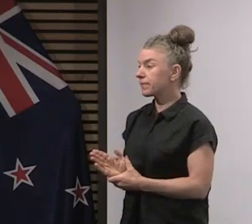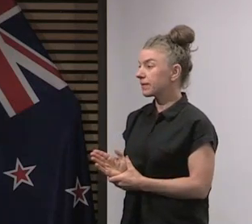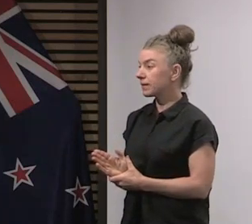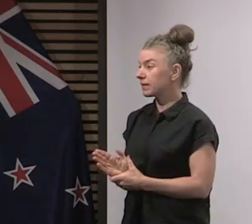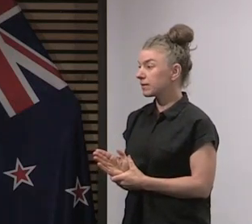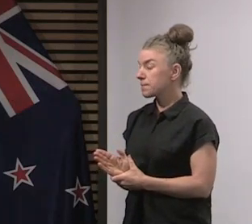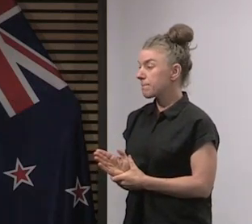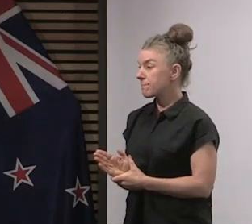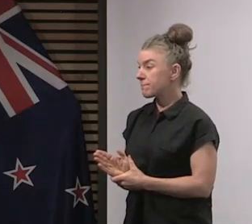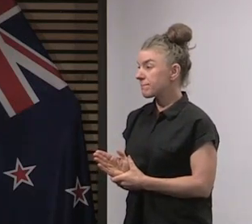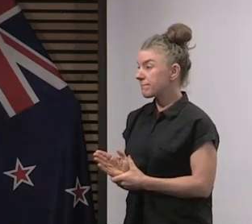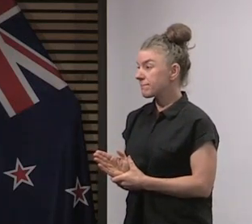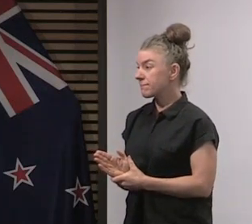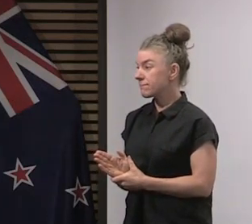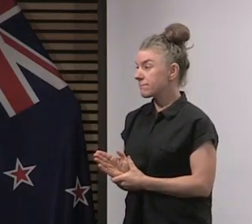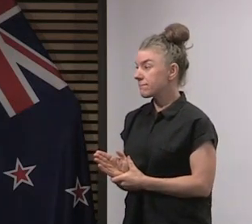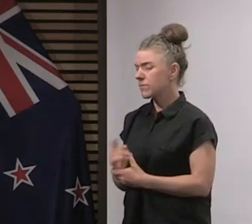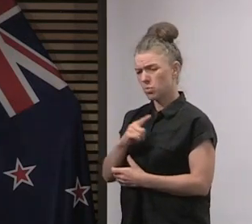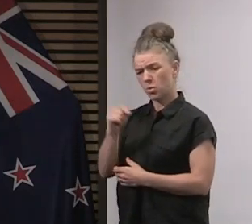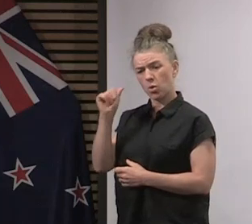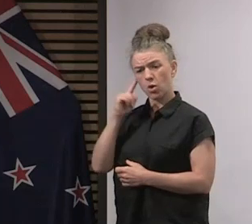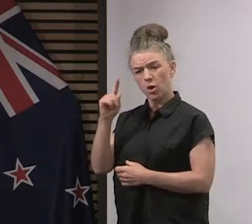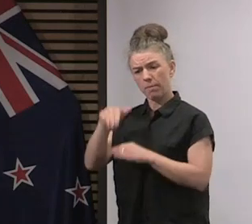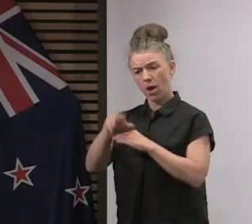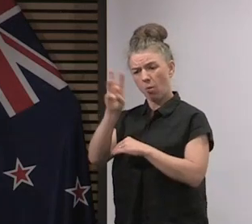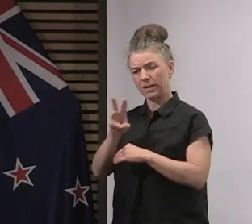increased risk from imported cases. Final couple of